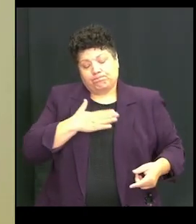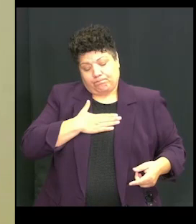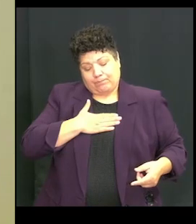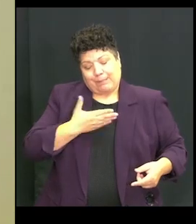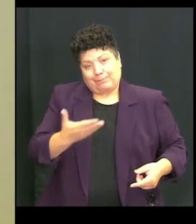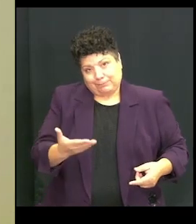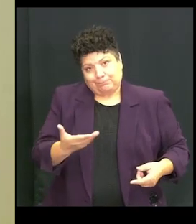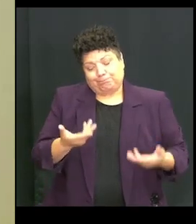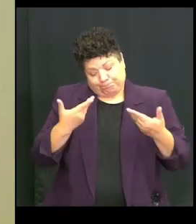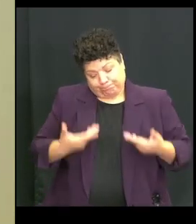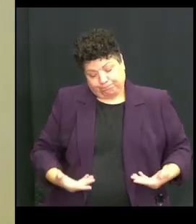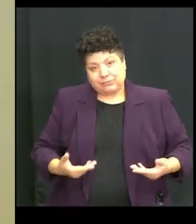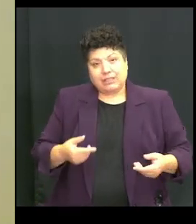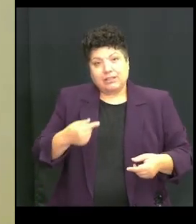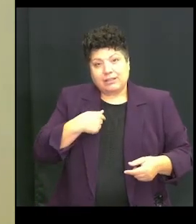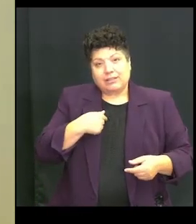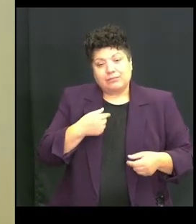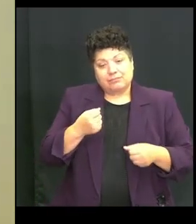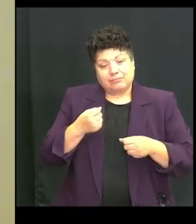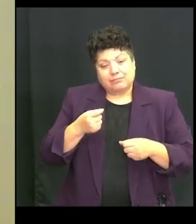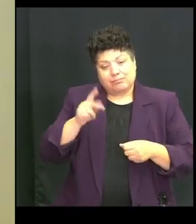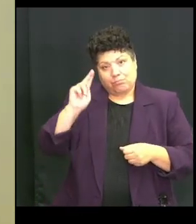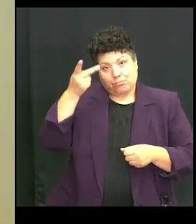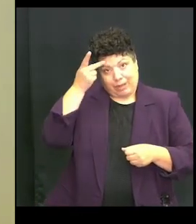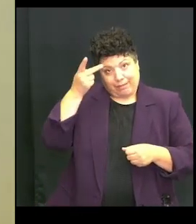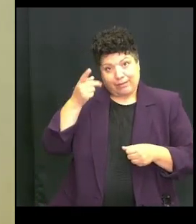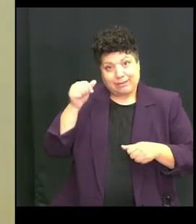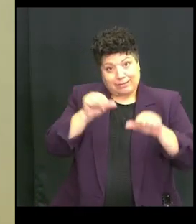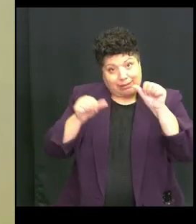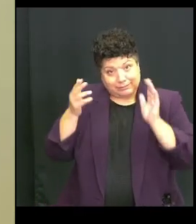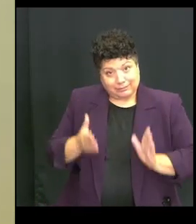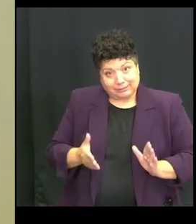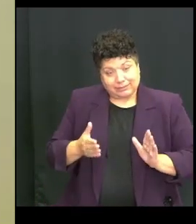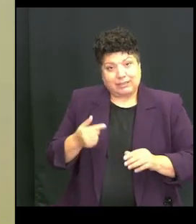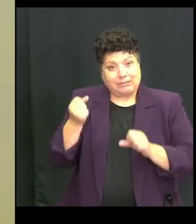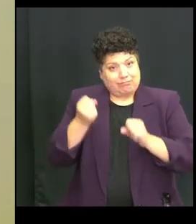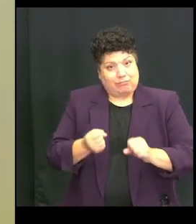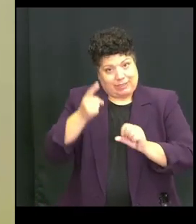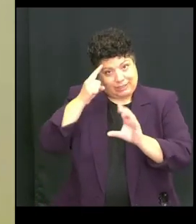I'm a psychologically oriented political scientist, and I think about mass politics,